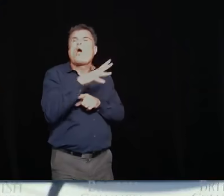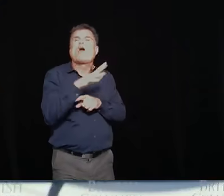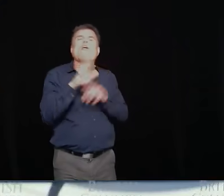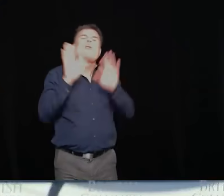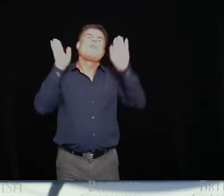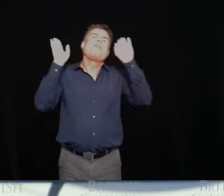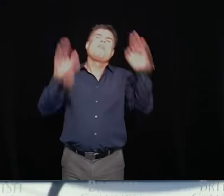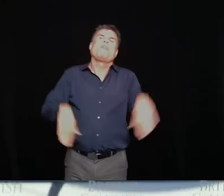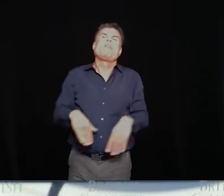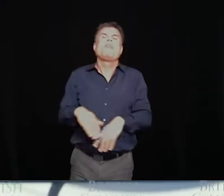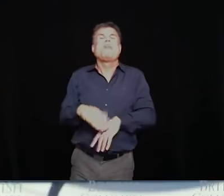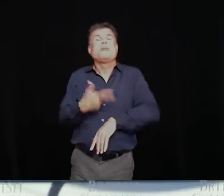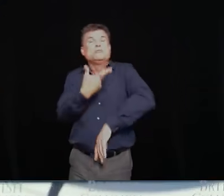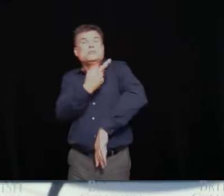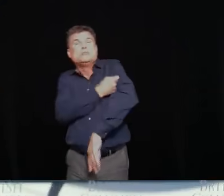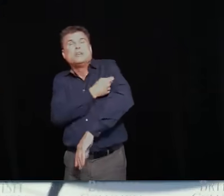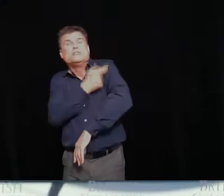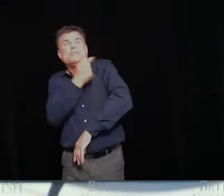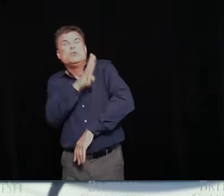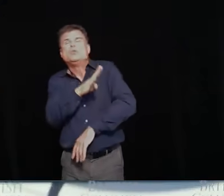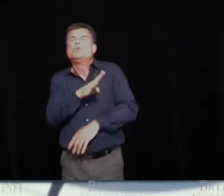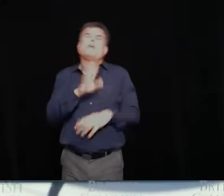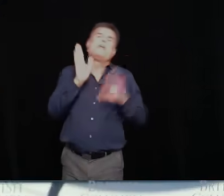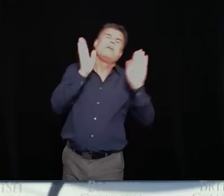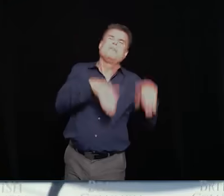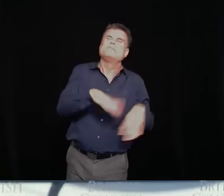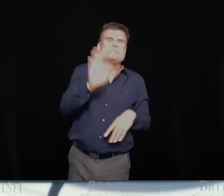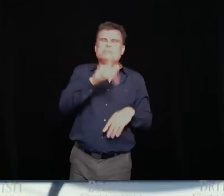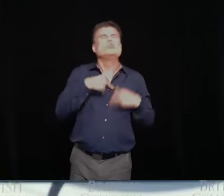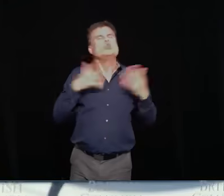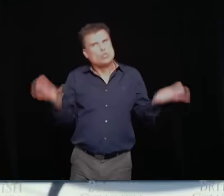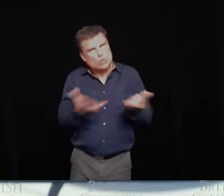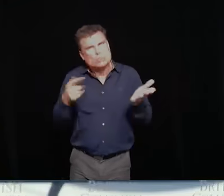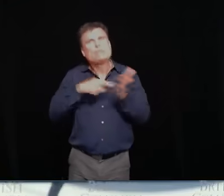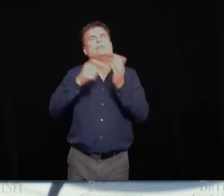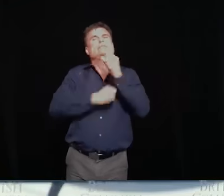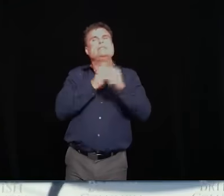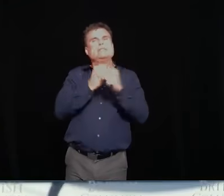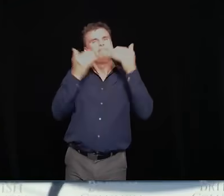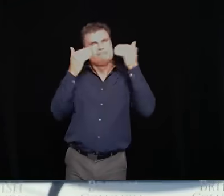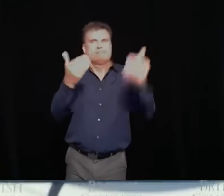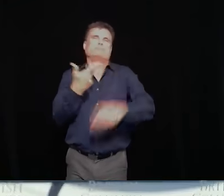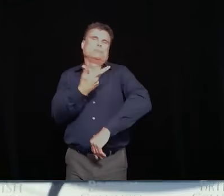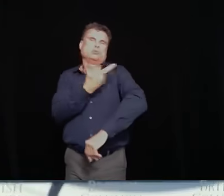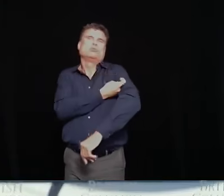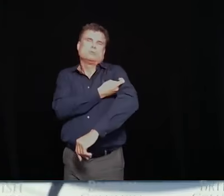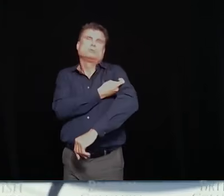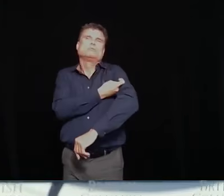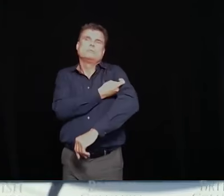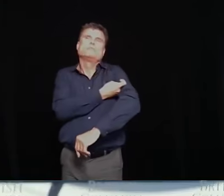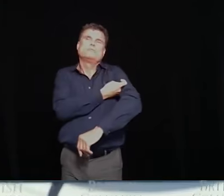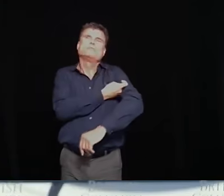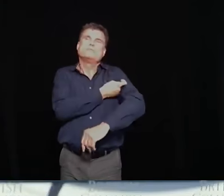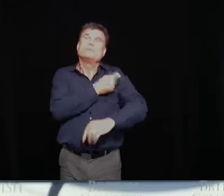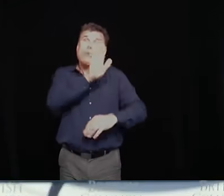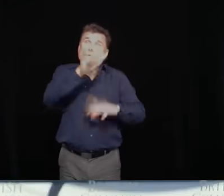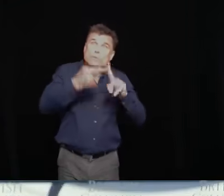and I'm honored to be standing here with her.